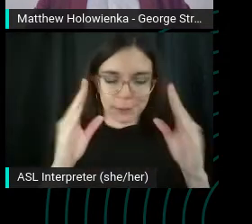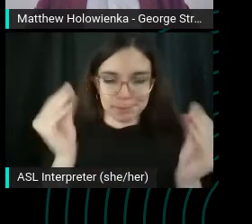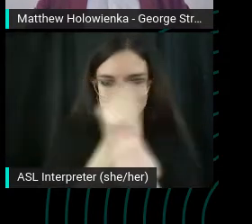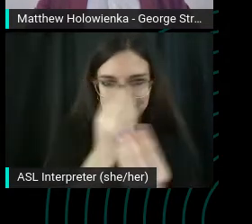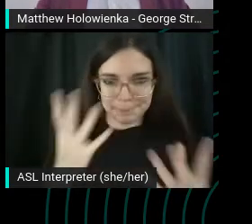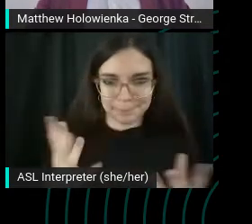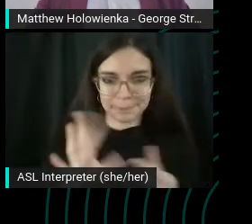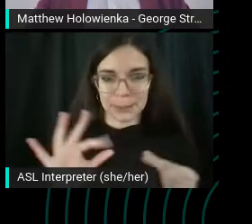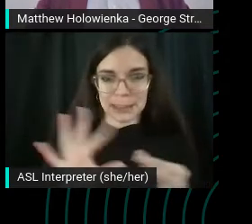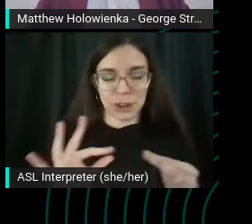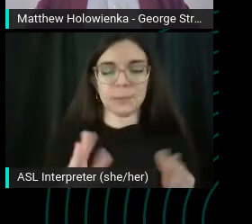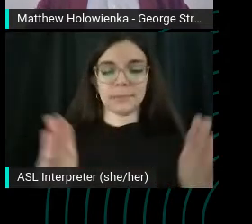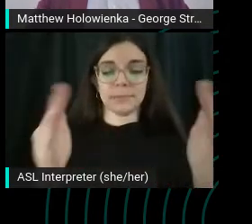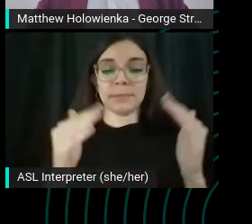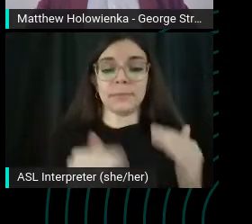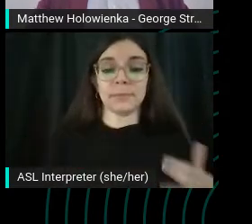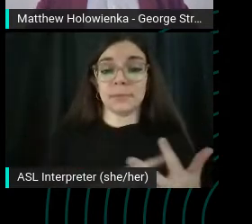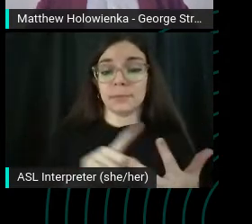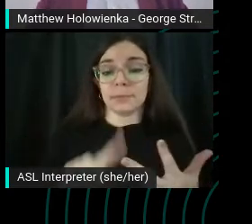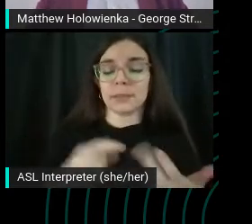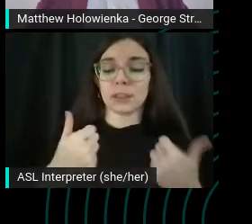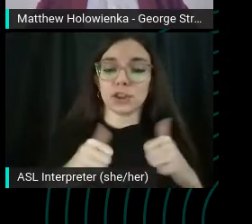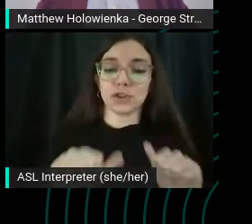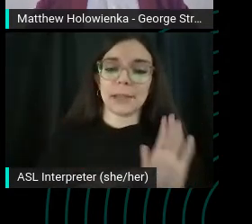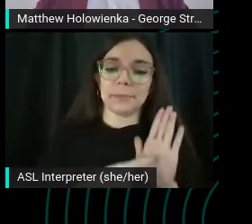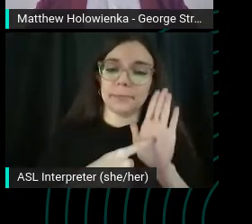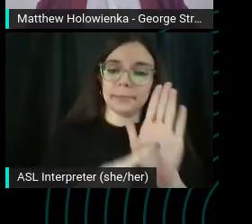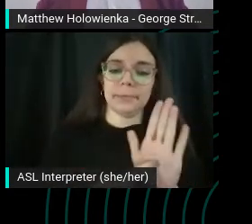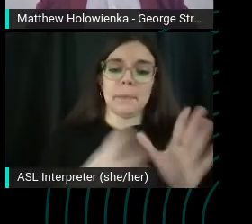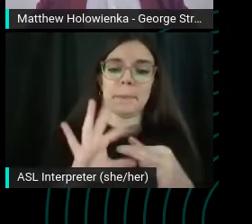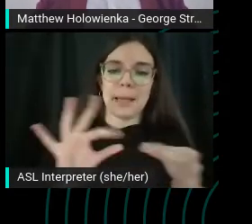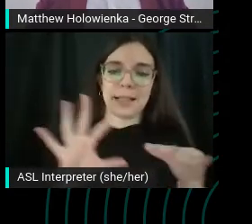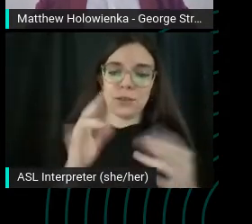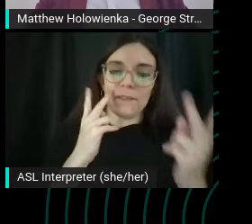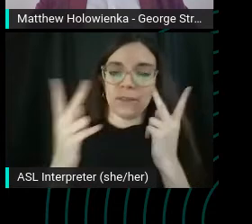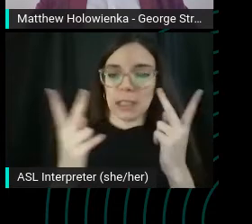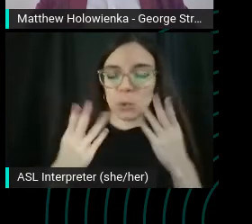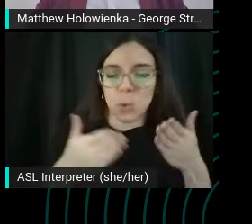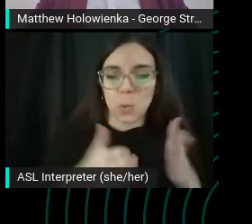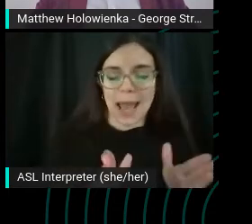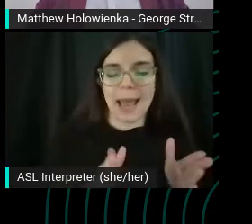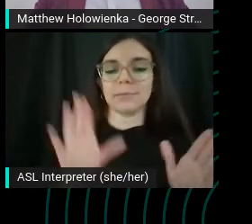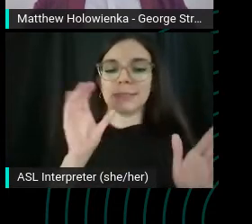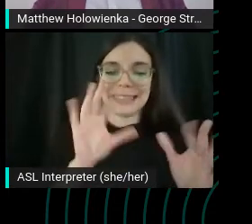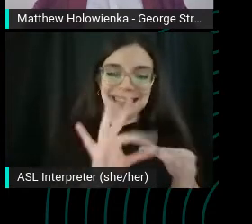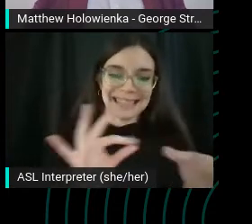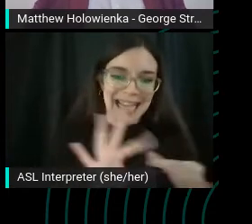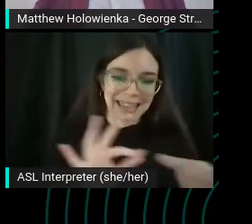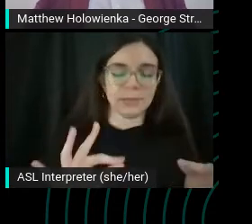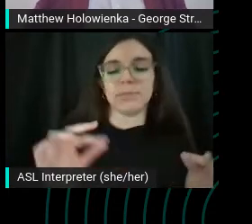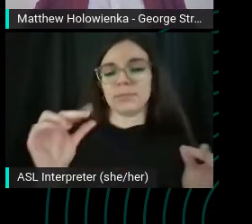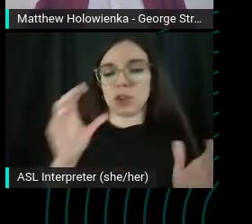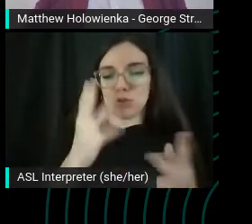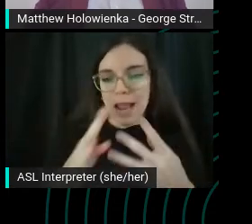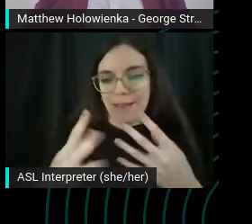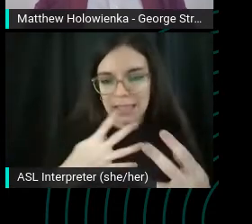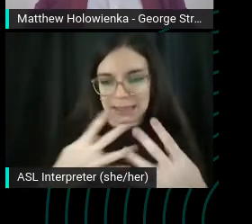Finally, I try to convey my messages in a visual way through texts, graphics, and video content. The screens outside of our building have no sound,